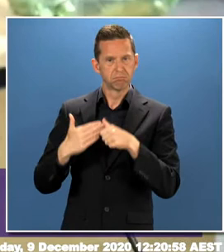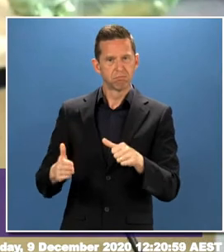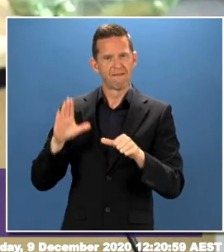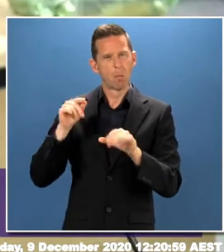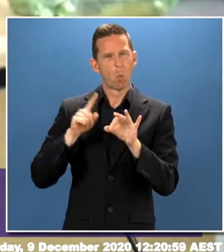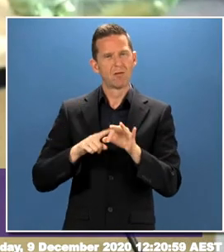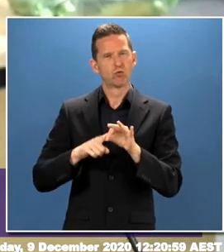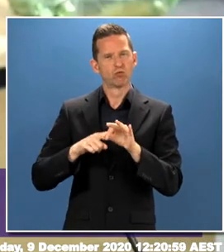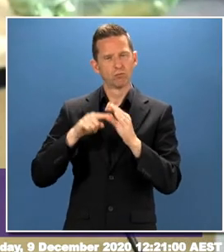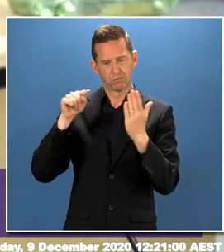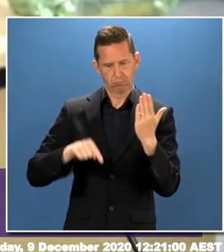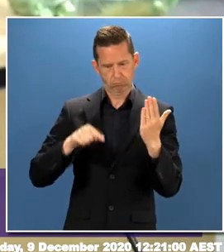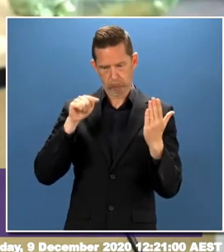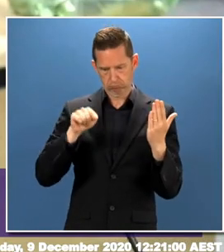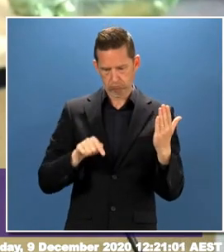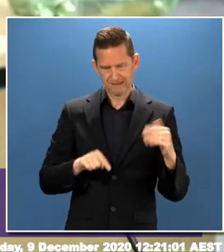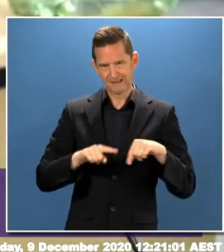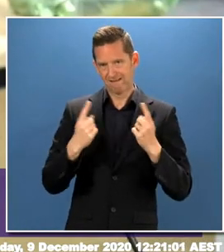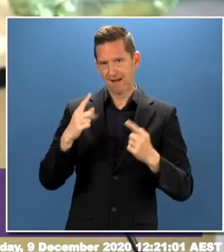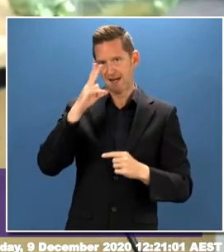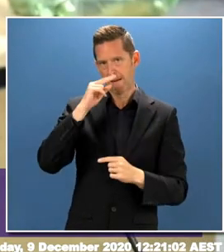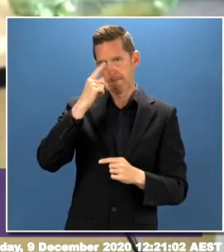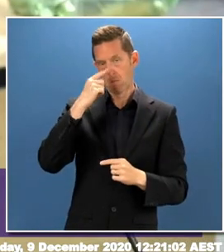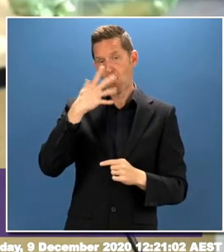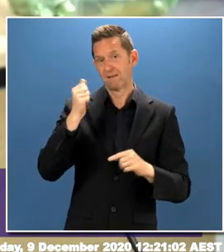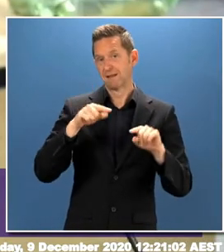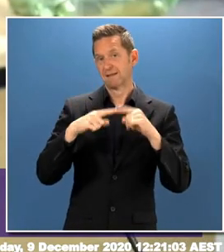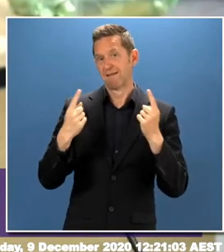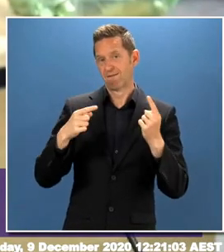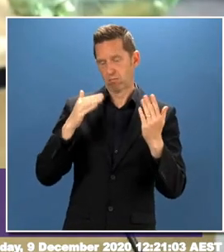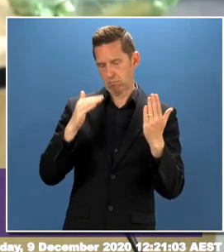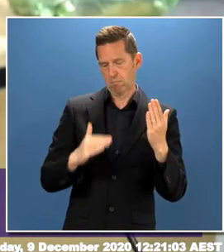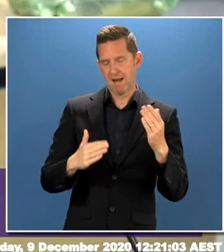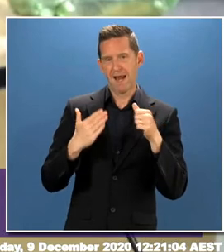but there are a number of examples of responses from the young people to the questions that were posed.